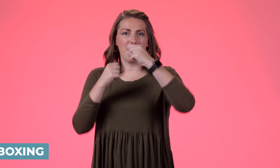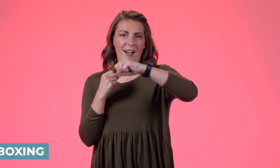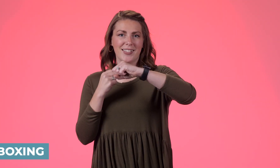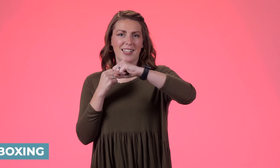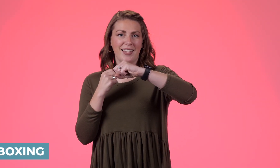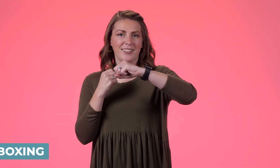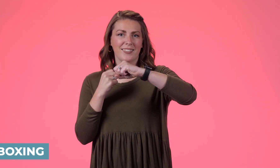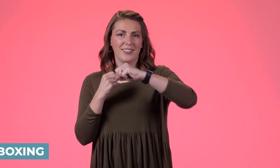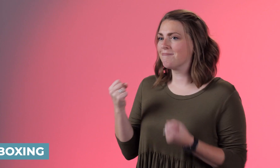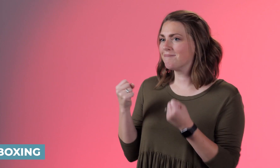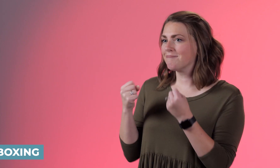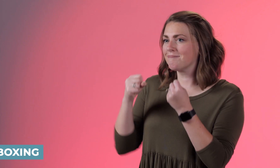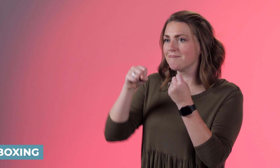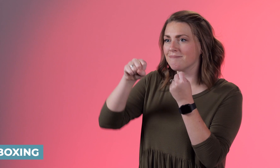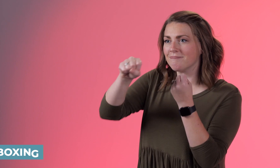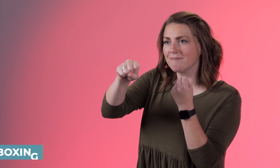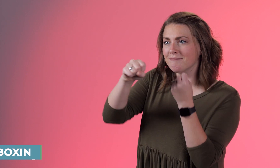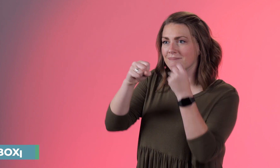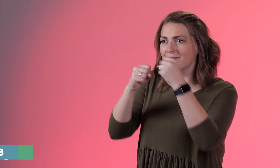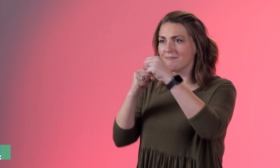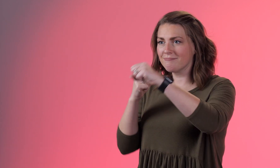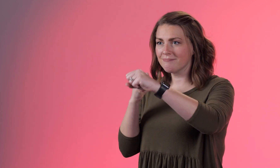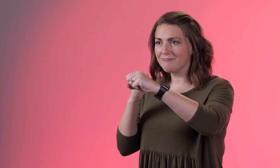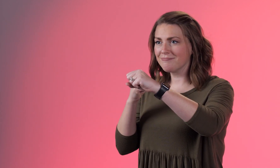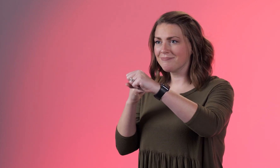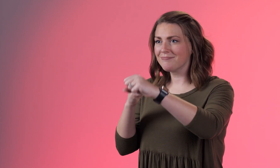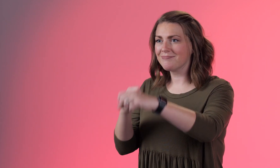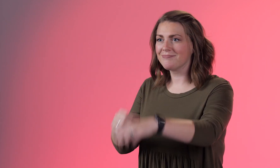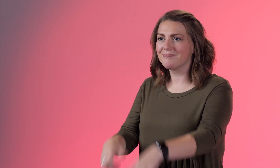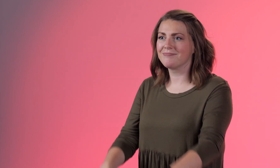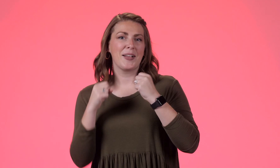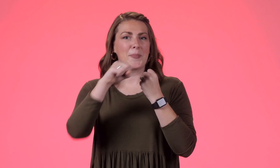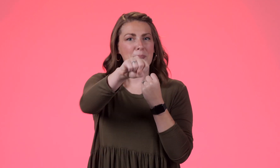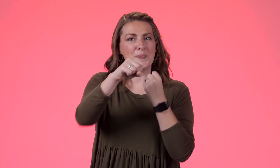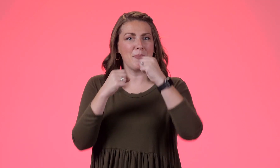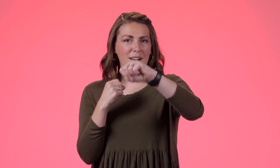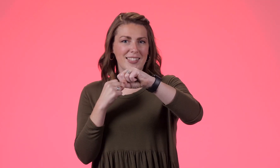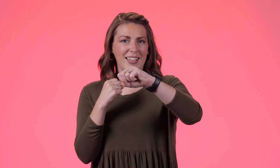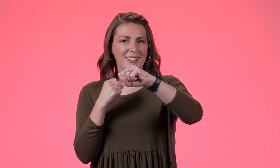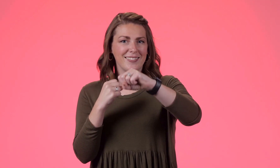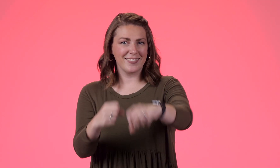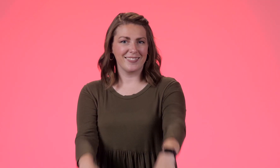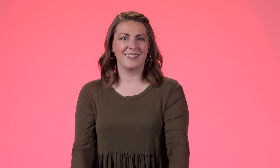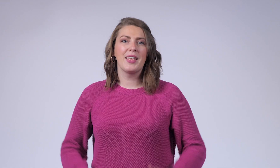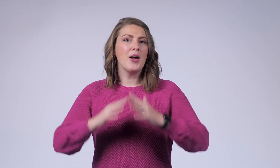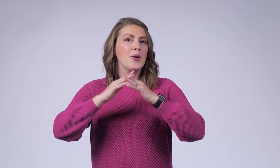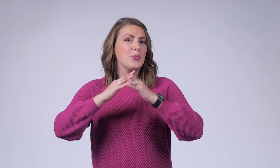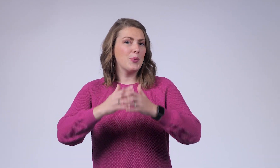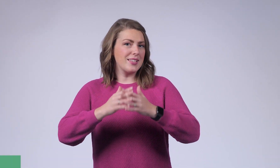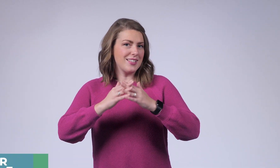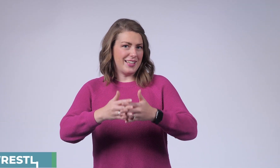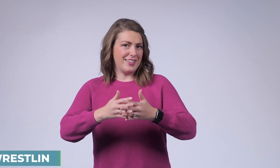BOXING You've got fists to look like you're boxing. BOXING WRESTLING